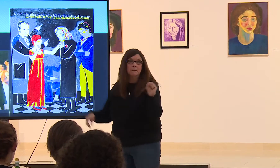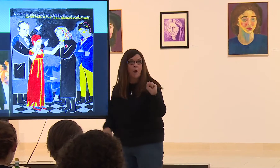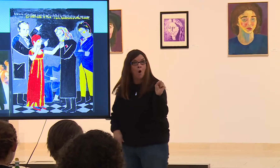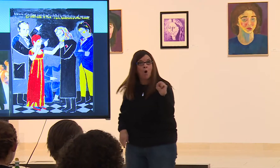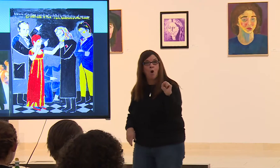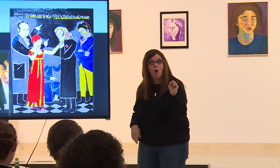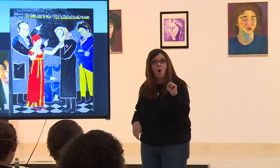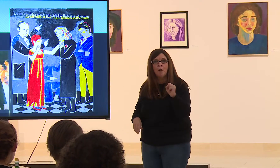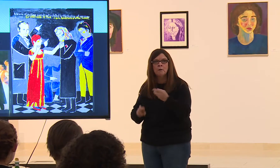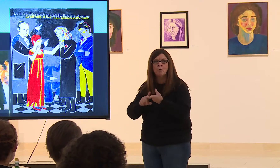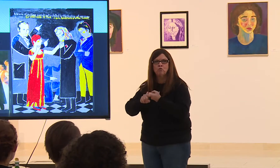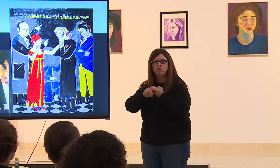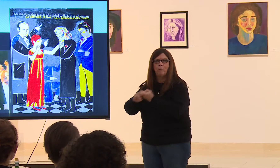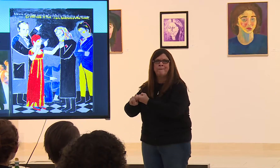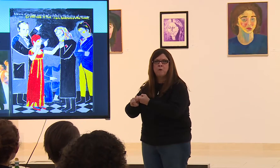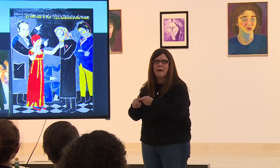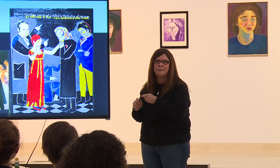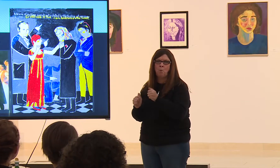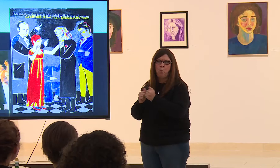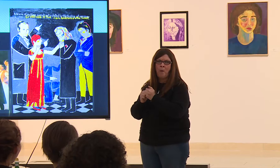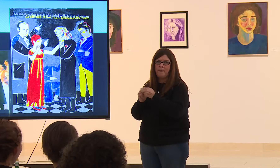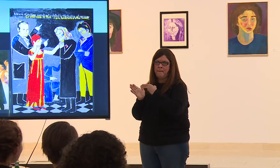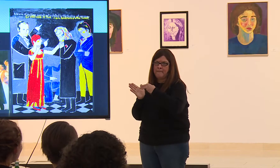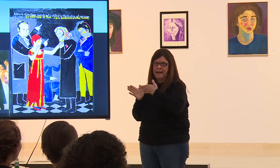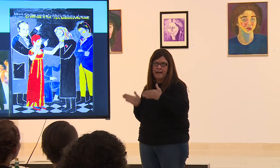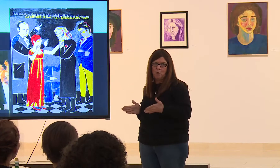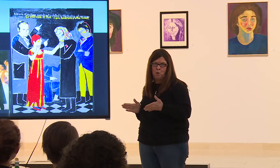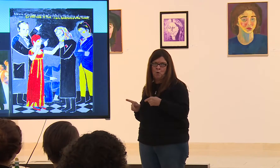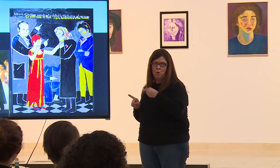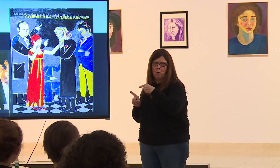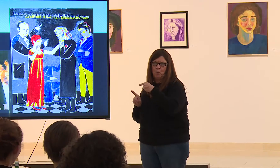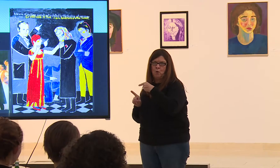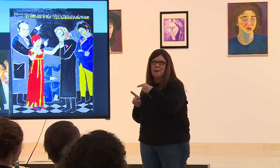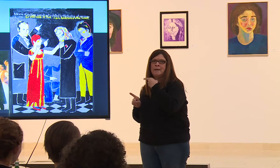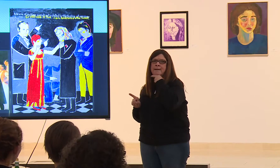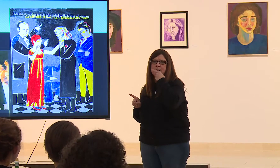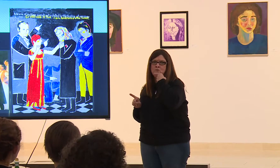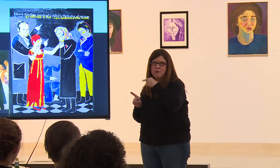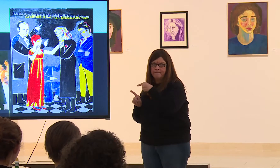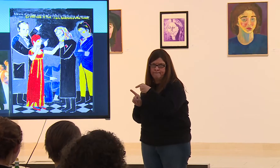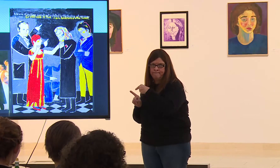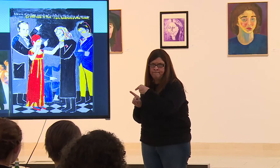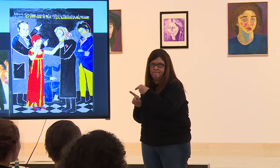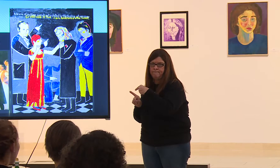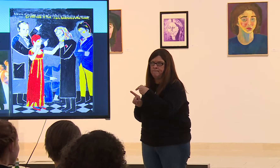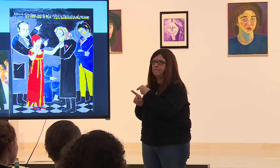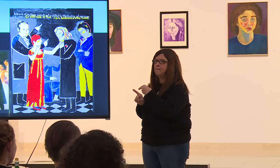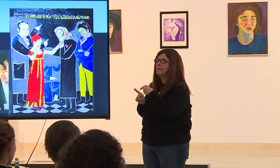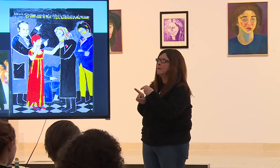because Sicard was really good friends with this painter, who was hearing.